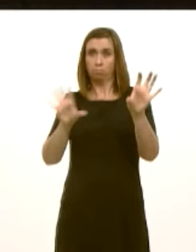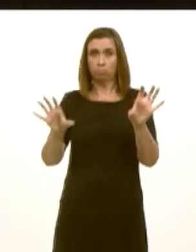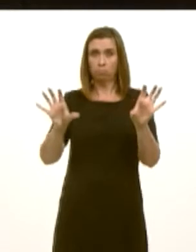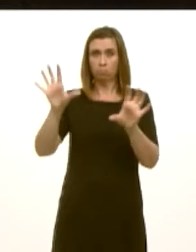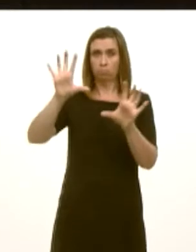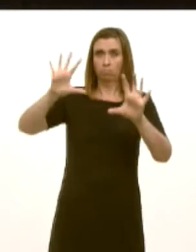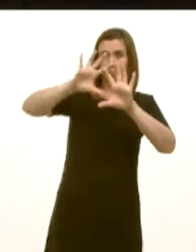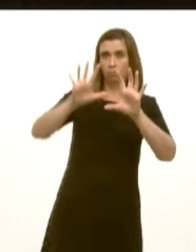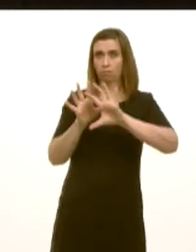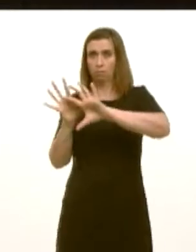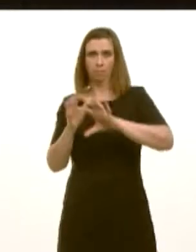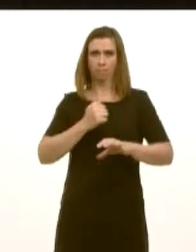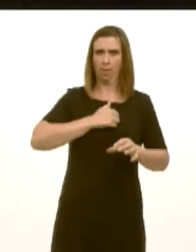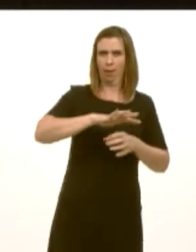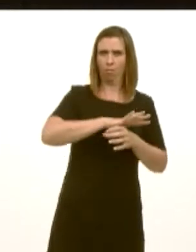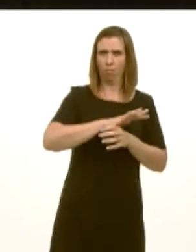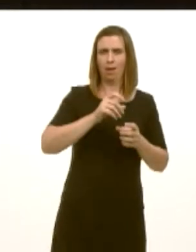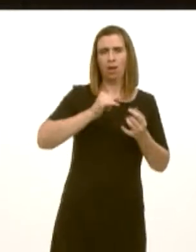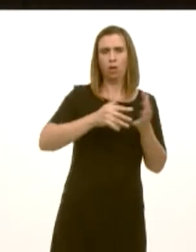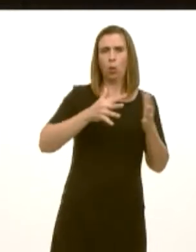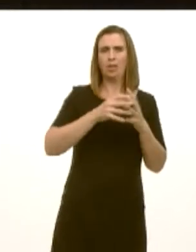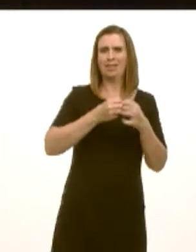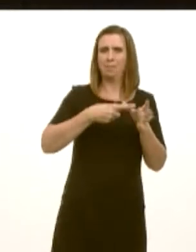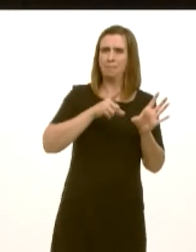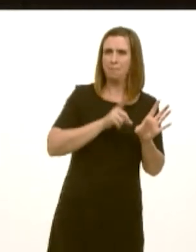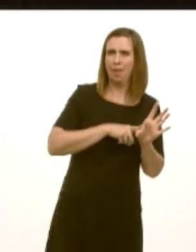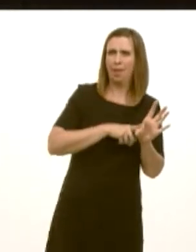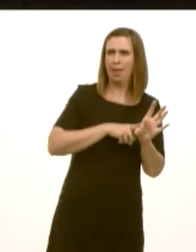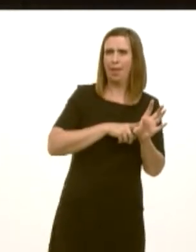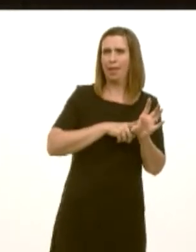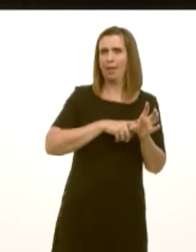in my region, where we have the Swansea bay city region.